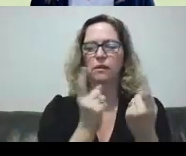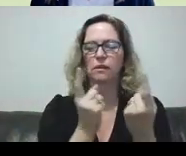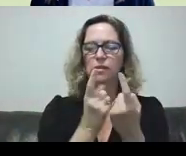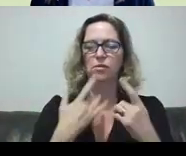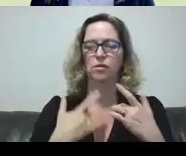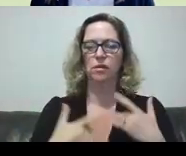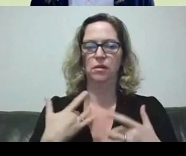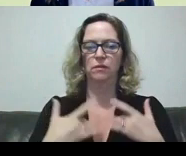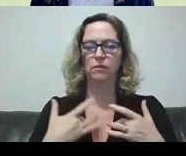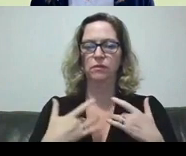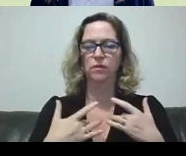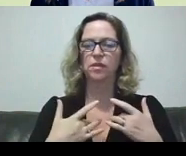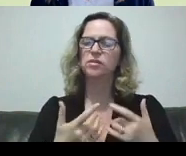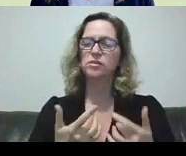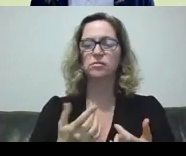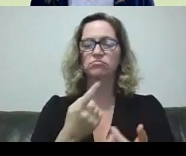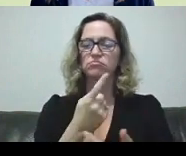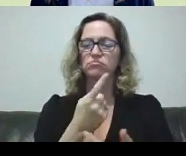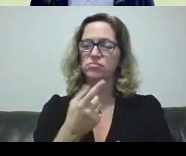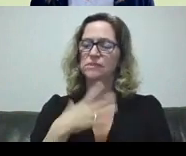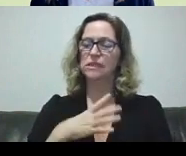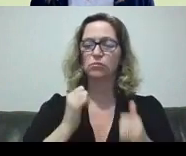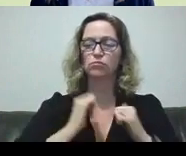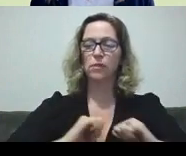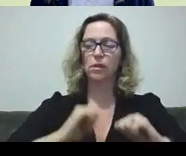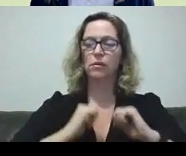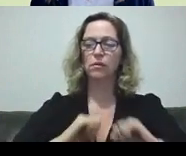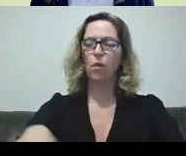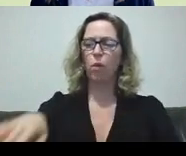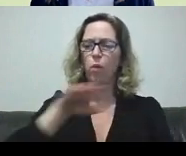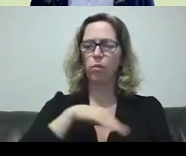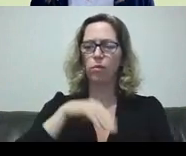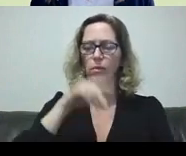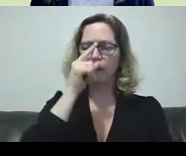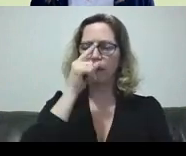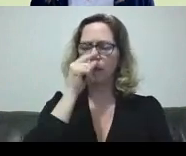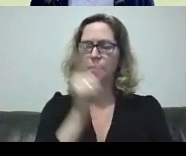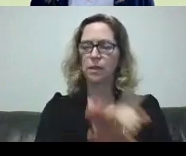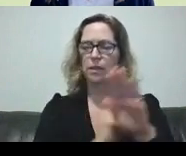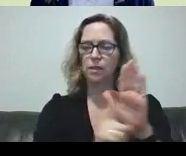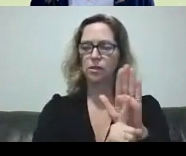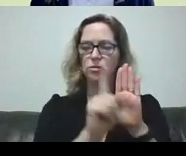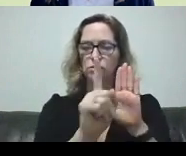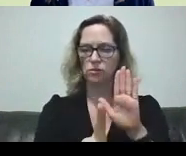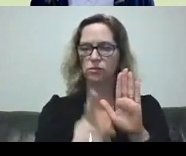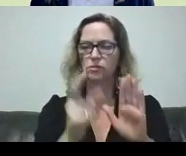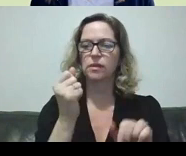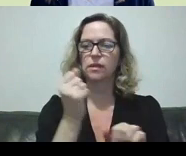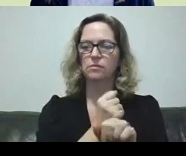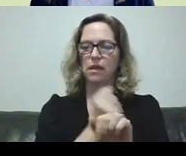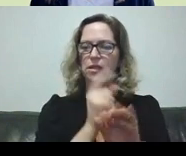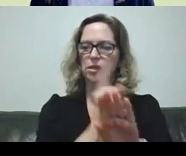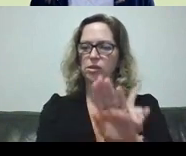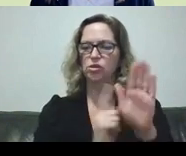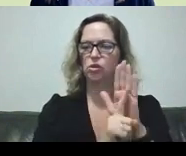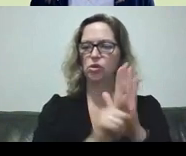just takes practice and everyone has the ability to be assertive and make assertive statements so we're going to give you